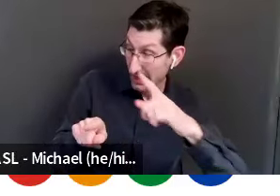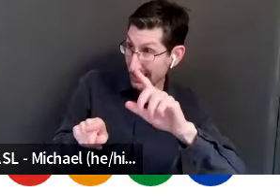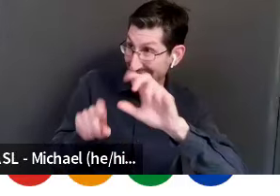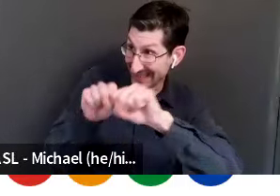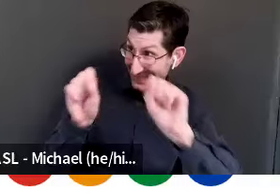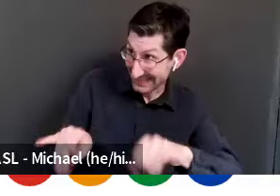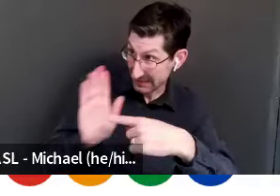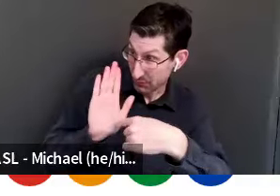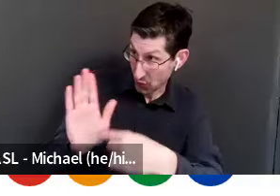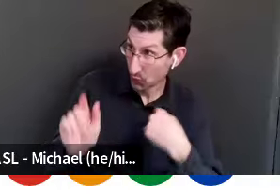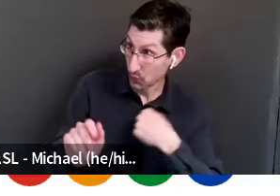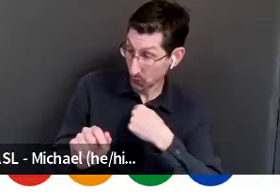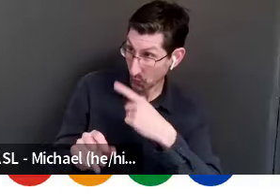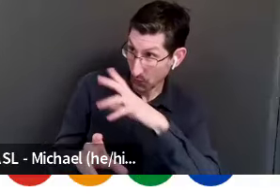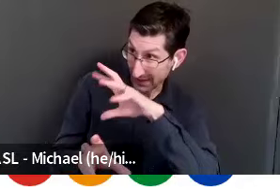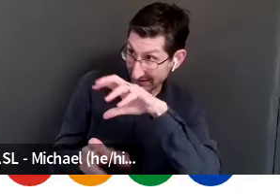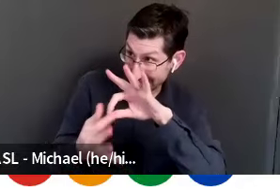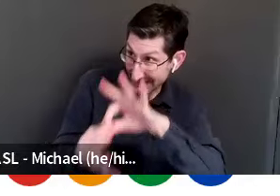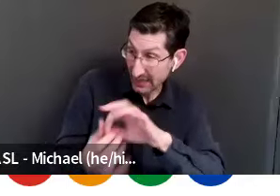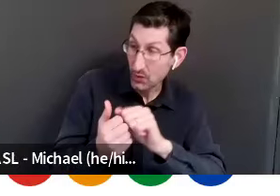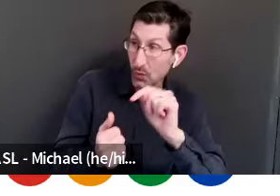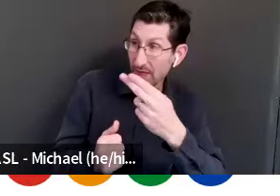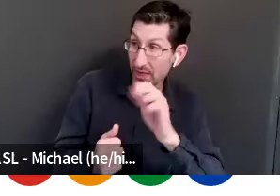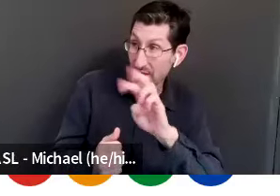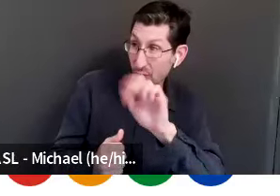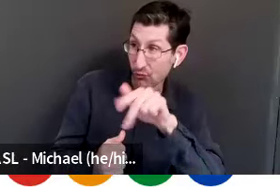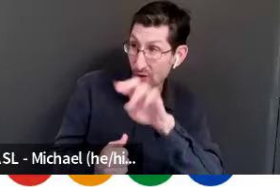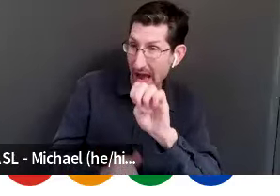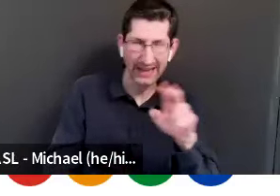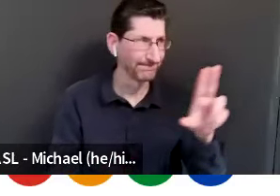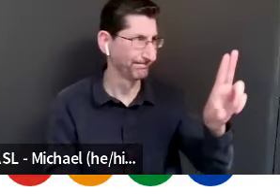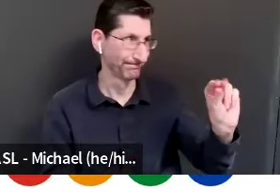THEM IN THEIR SYSTEM WE ARE RIDE PATRONS? NO, TO THE DRIVERS. NO DIFFERENCE.